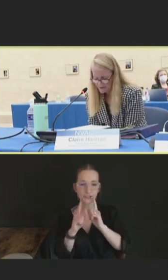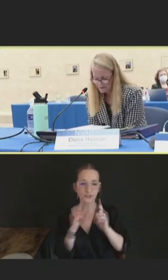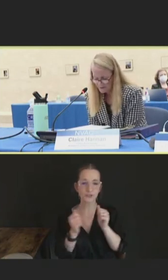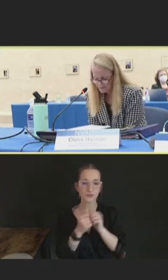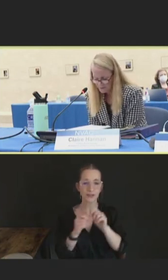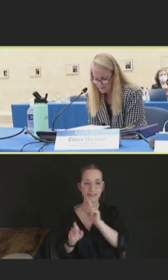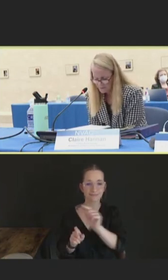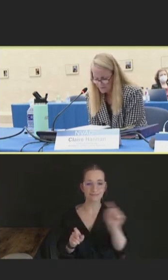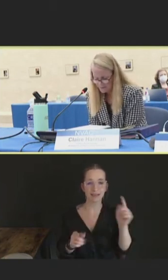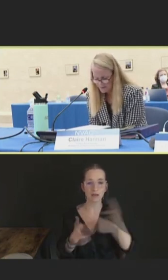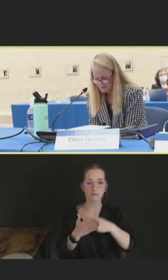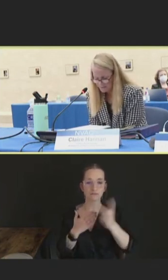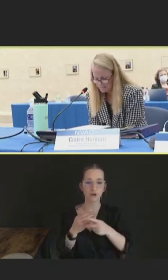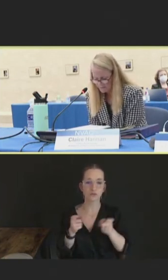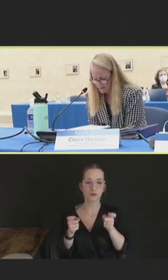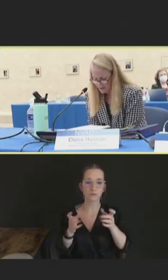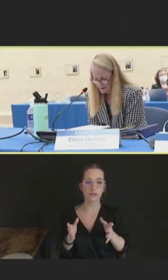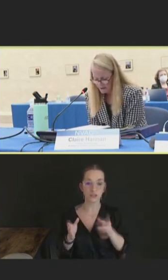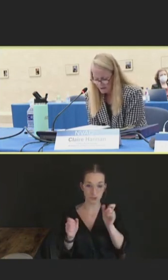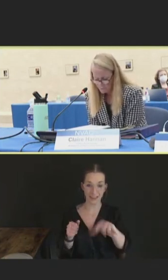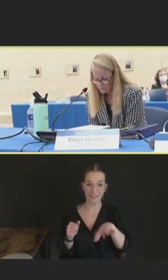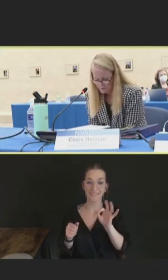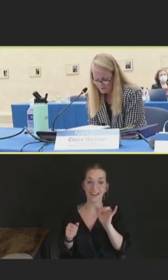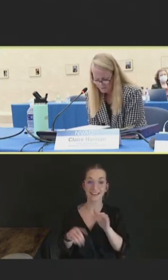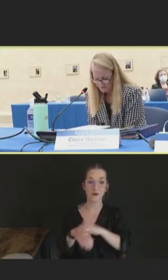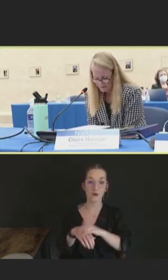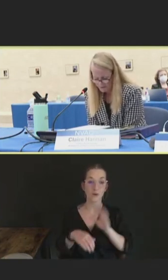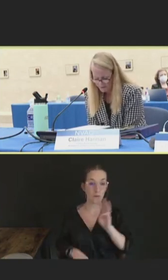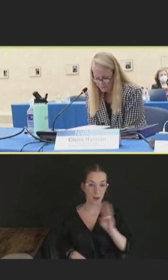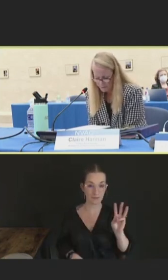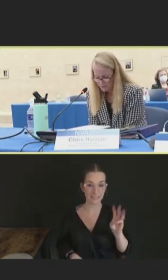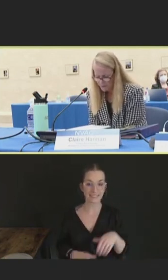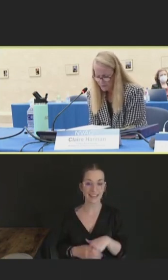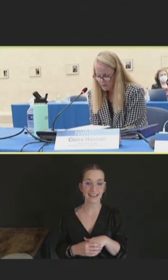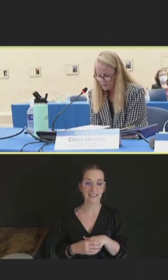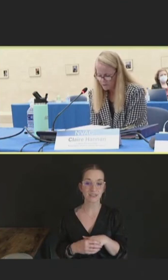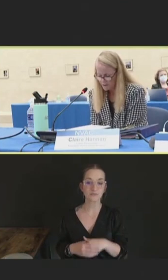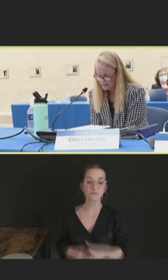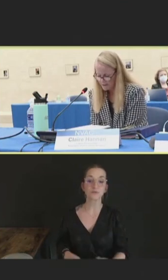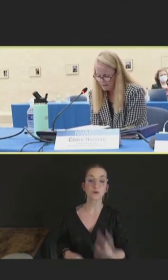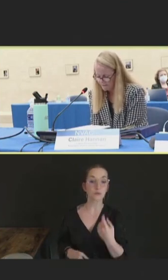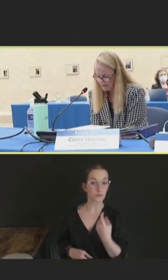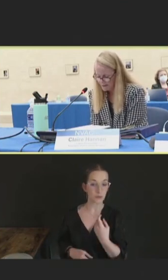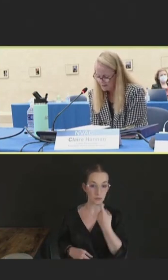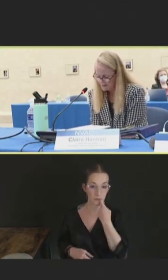access those on our website. And we recently conducted a webinar on translating vaccine